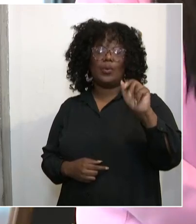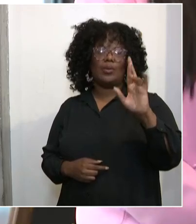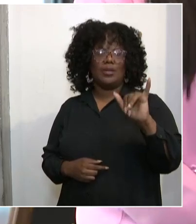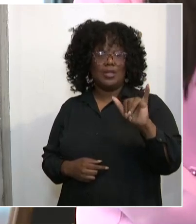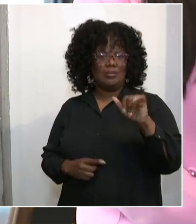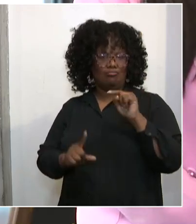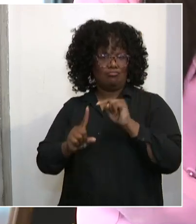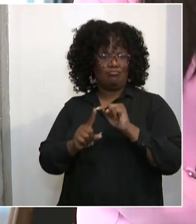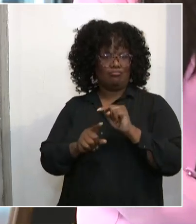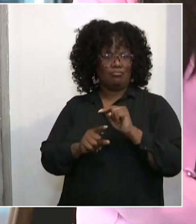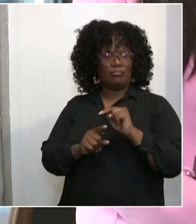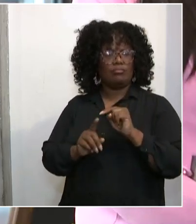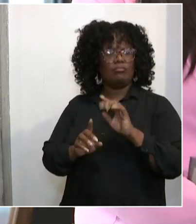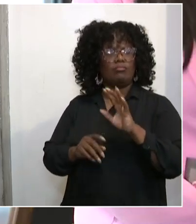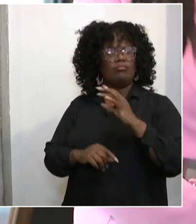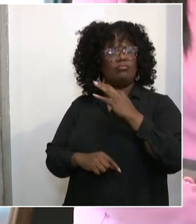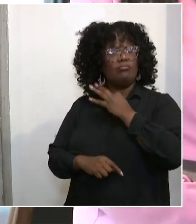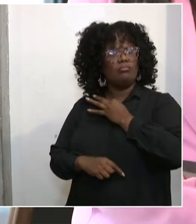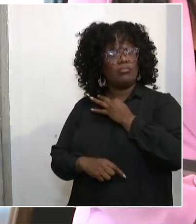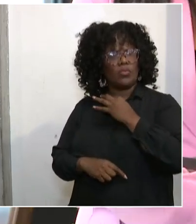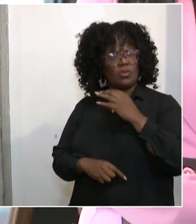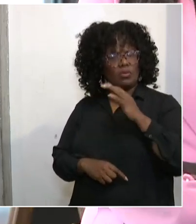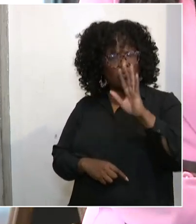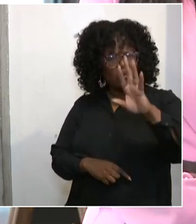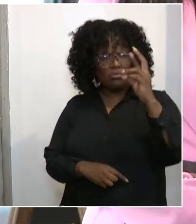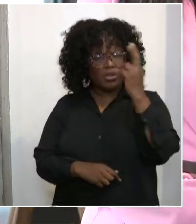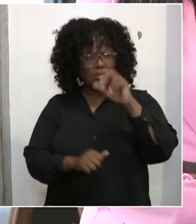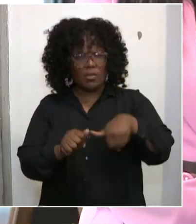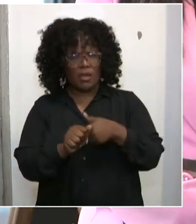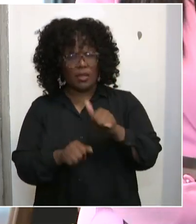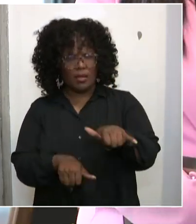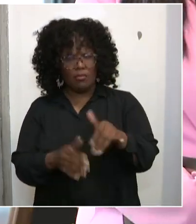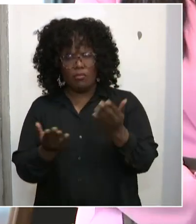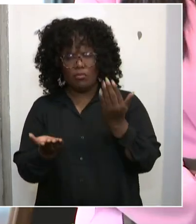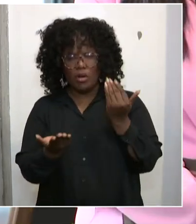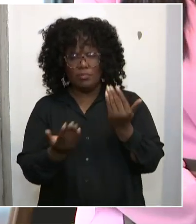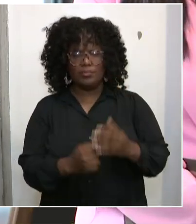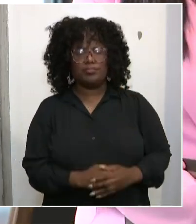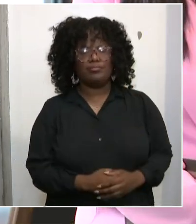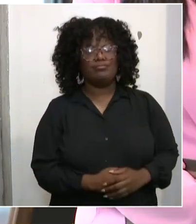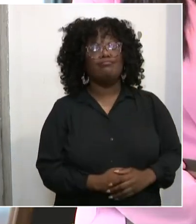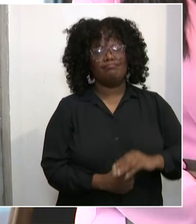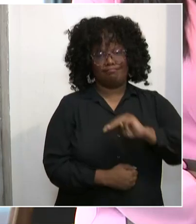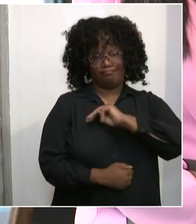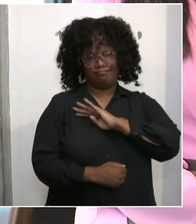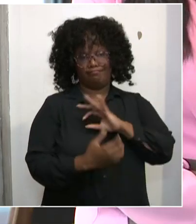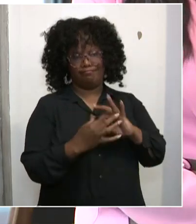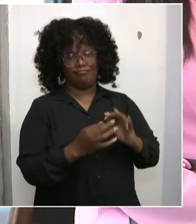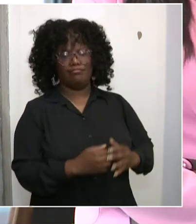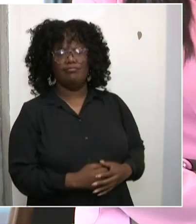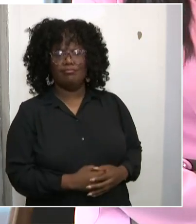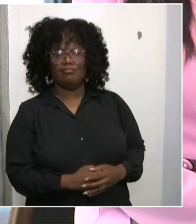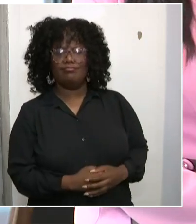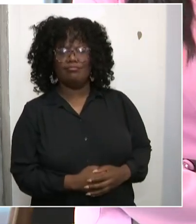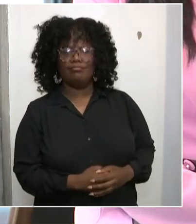because it's the only place that we found in our law that references DC as a sanctuary.